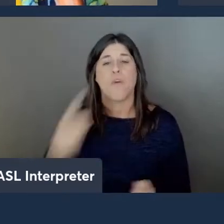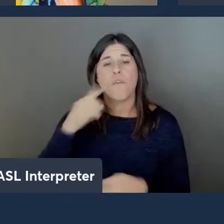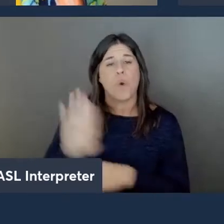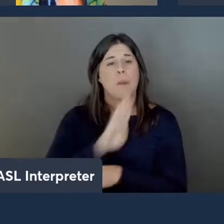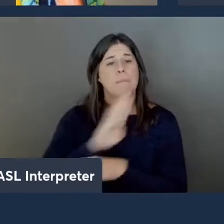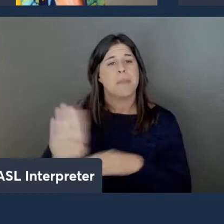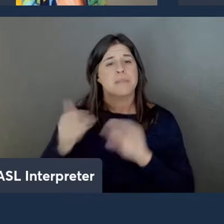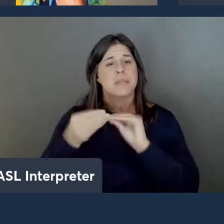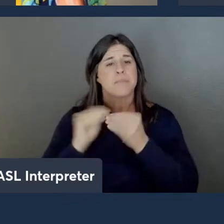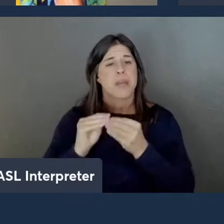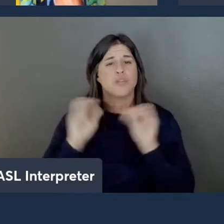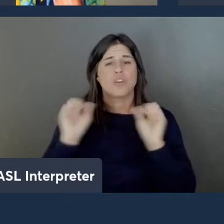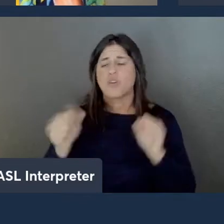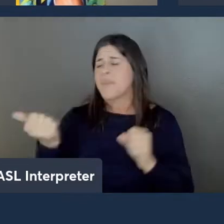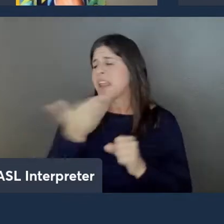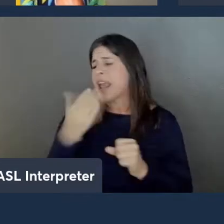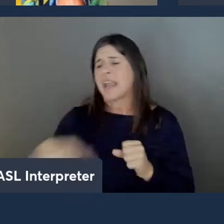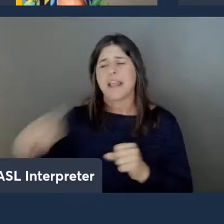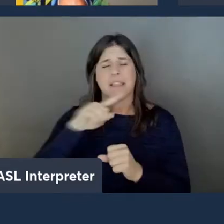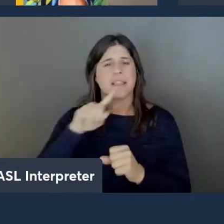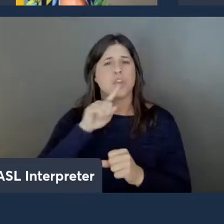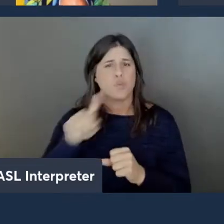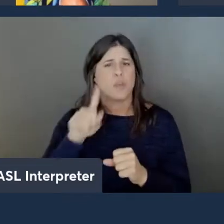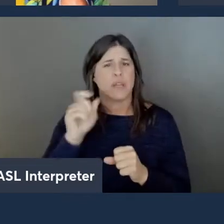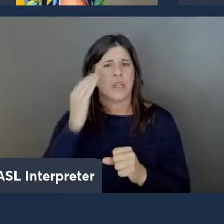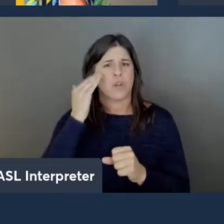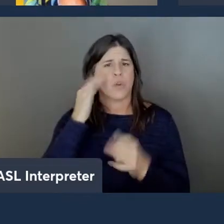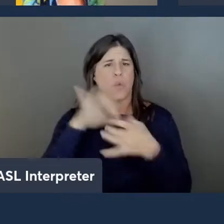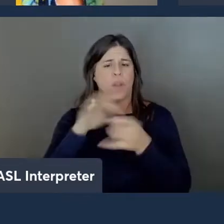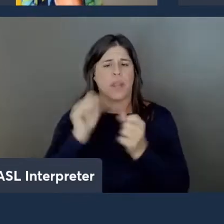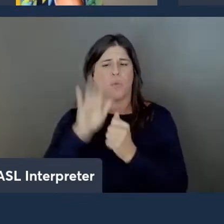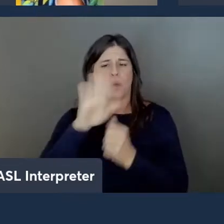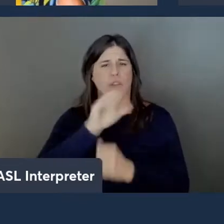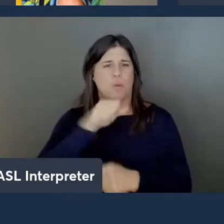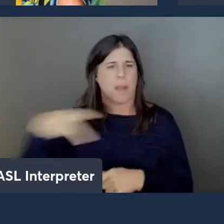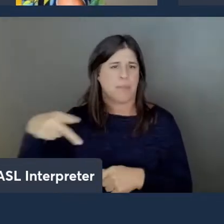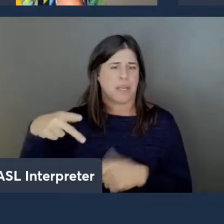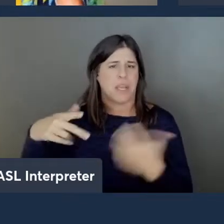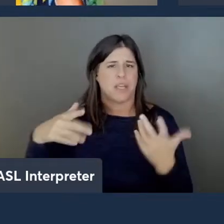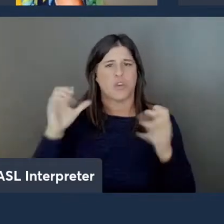this could be anything that you care about with respect to your application. It could be checkouts,